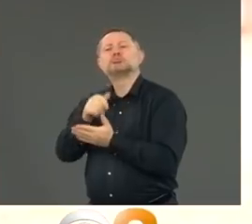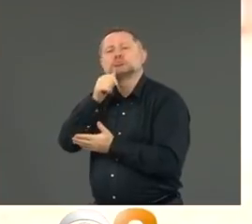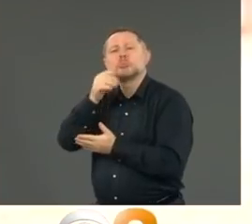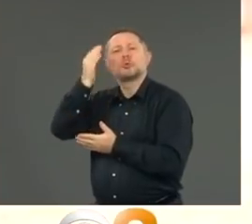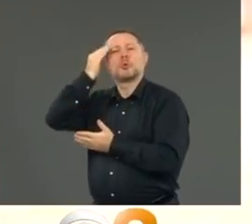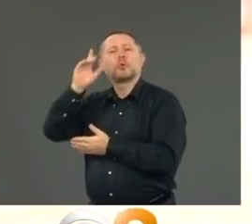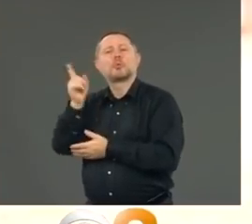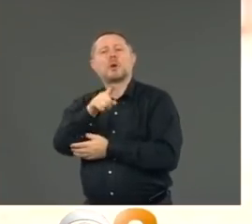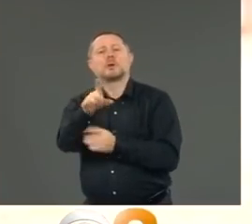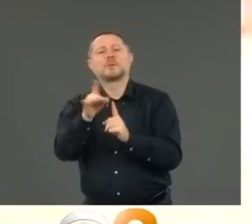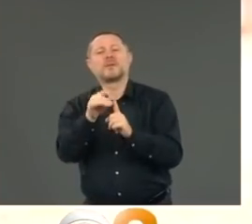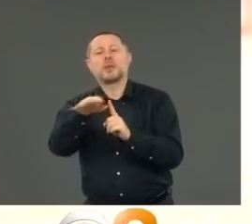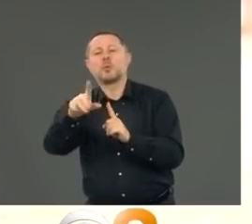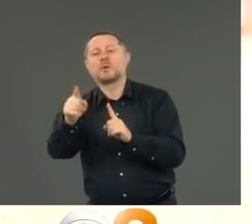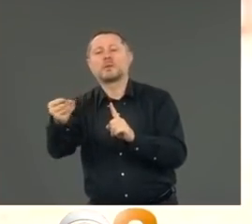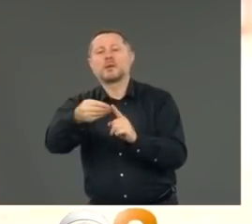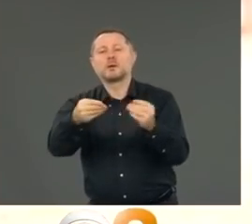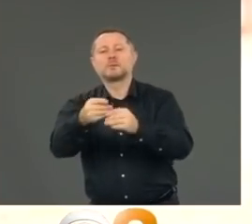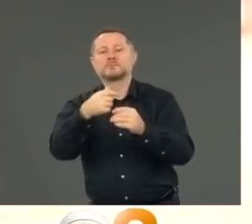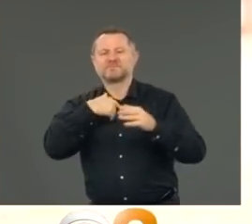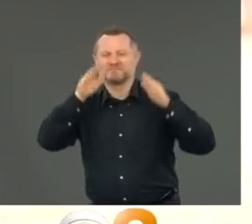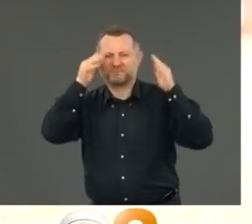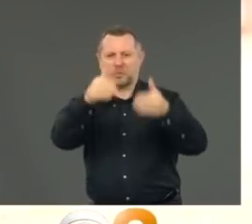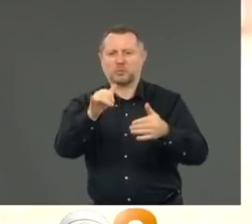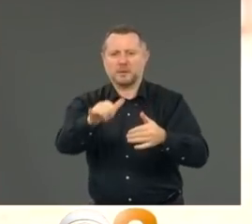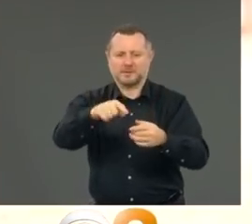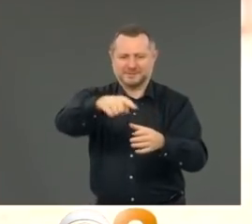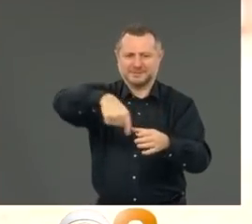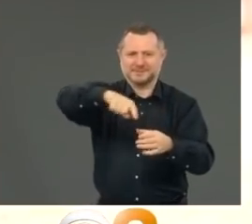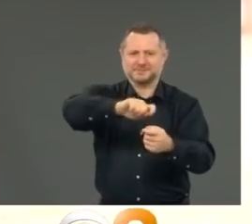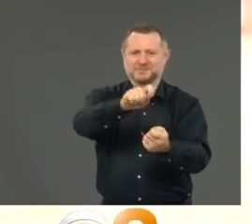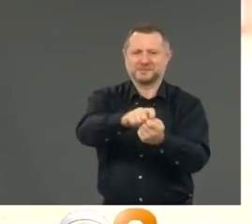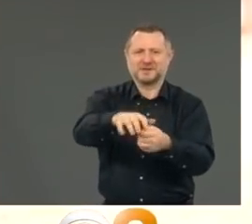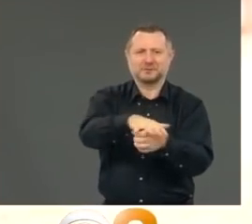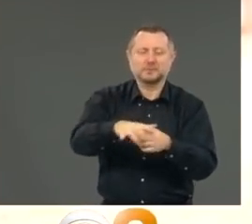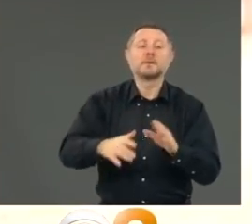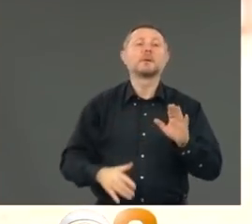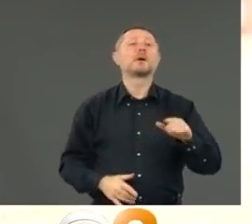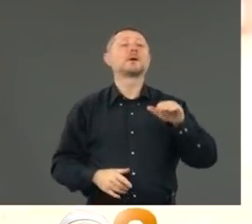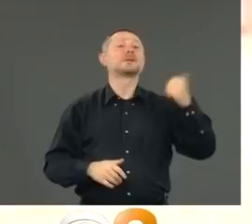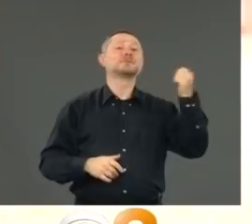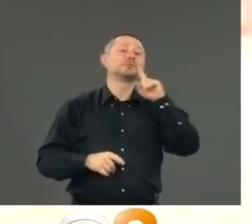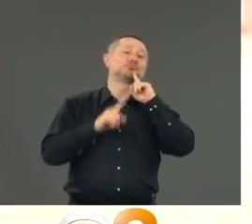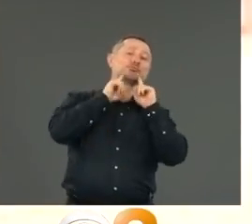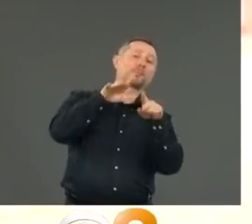JUST TO GIVE US DATA. IT'S ALL PRIVATE, BUT WE WANT THE DATA